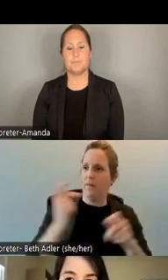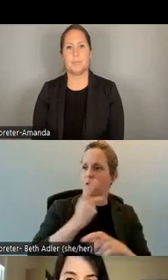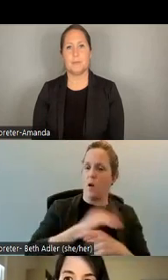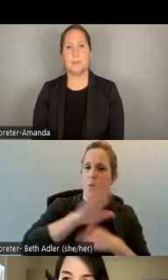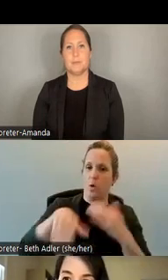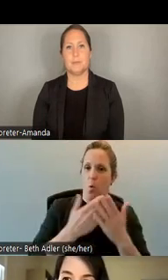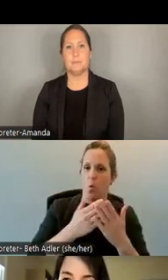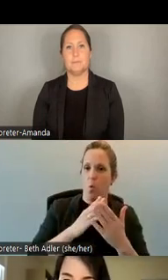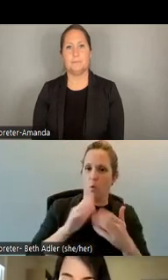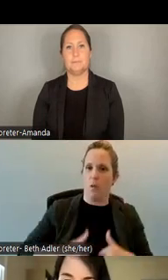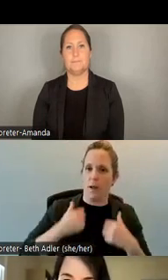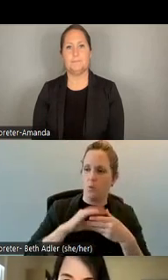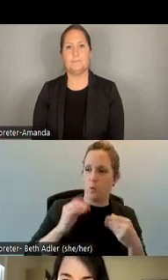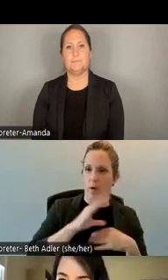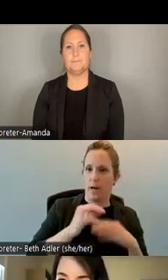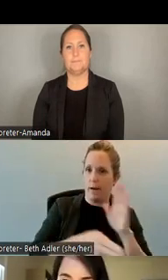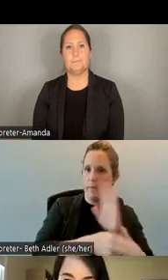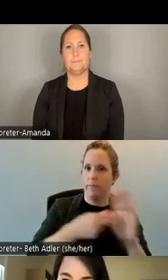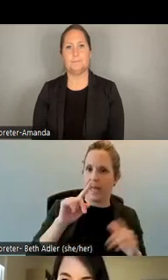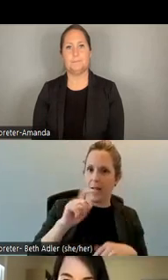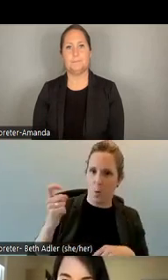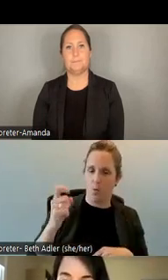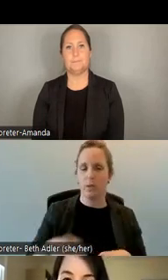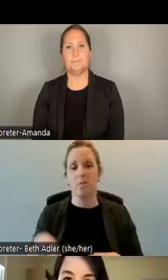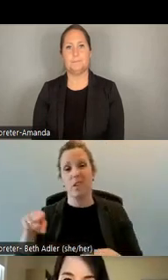of this work is about the longitudinal nature of the relationship and understanding people's